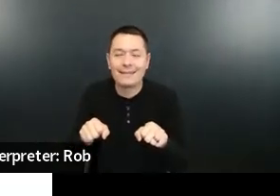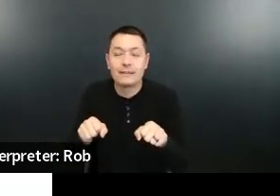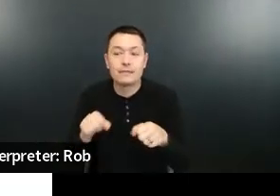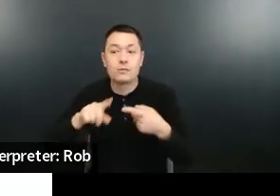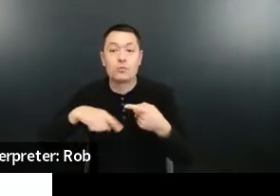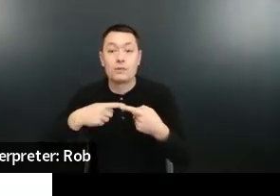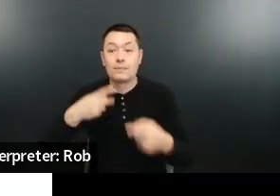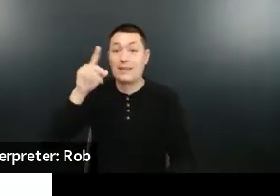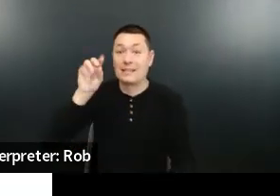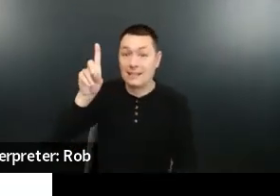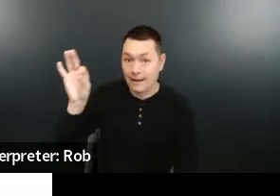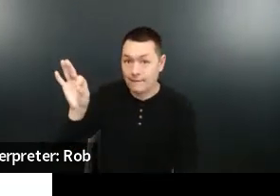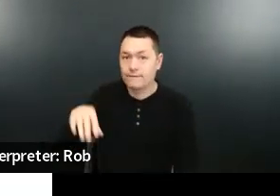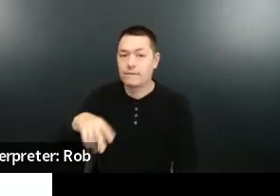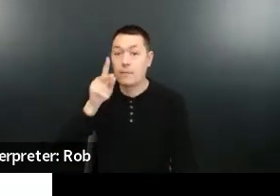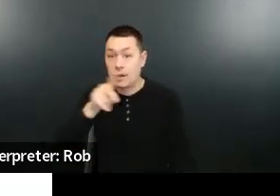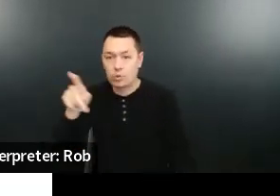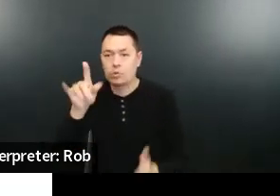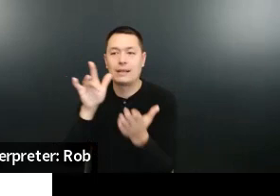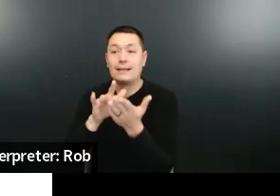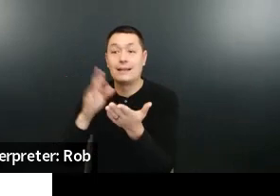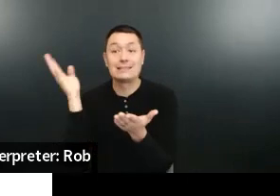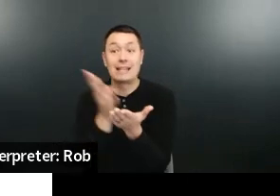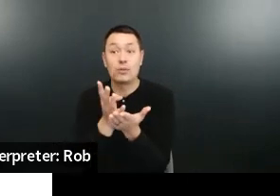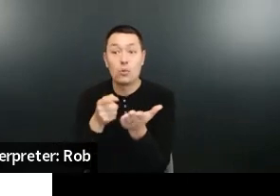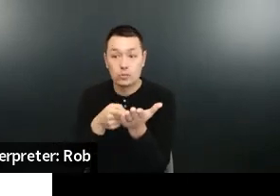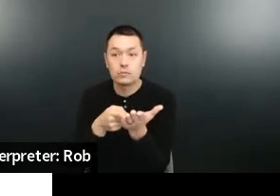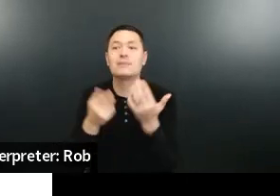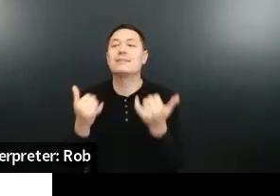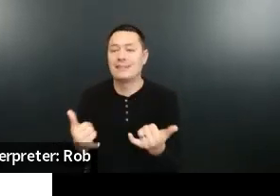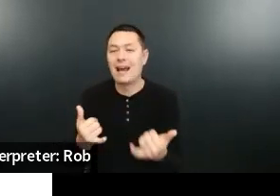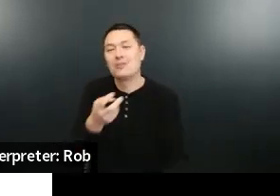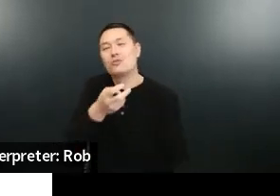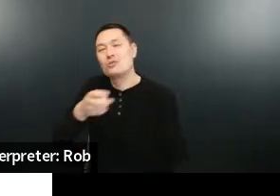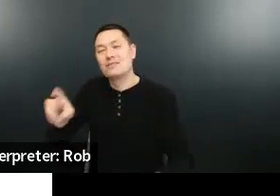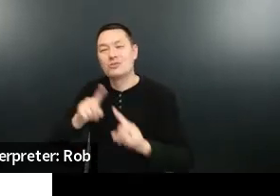or the PowerPoint, you just click download and it should be able to transfer directly into a report or your own presentation.